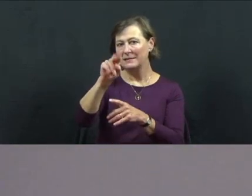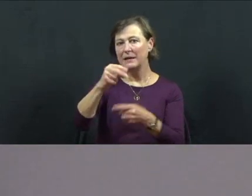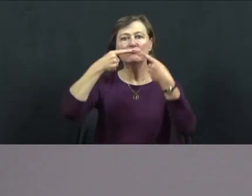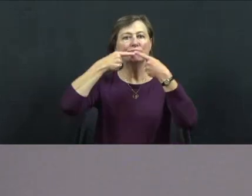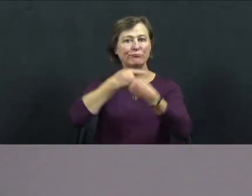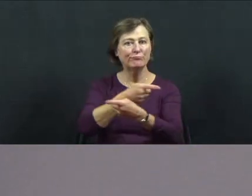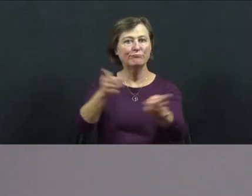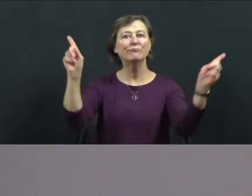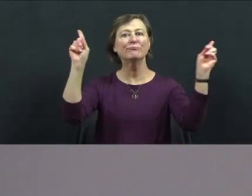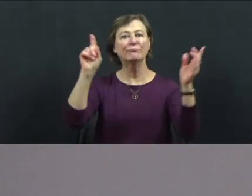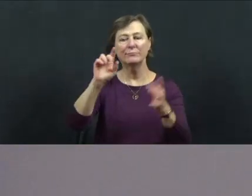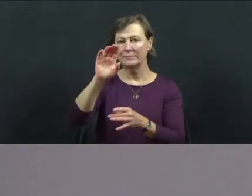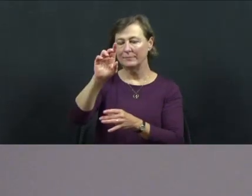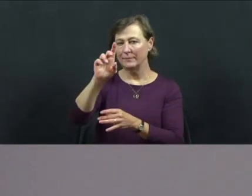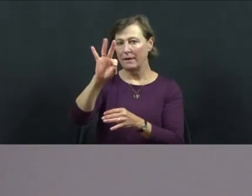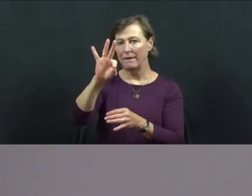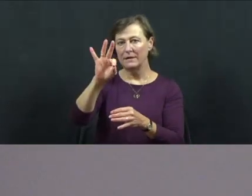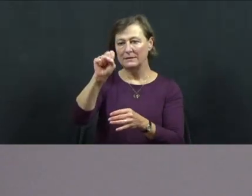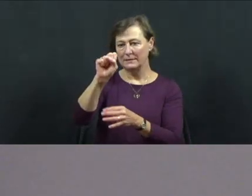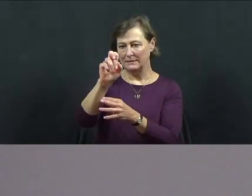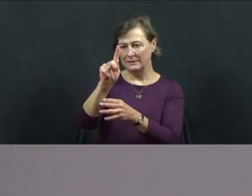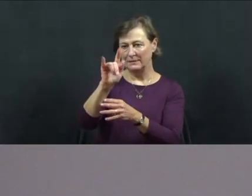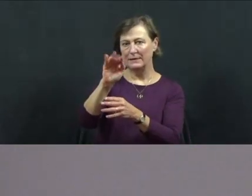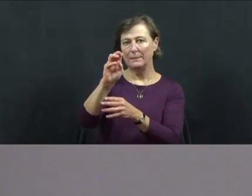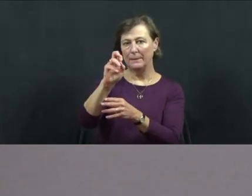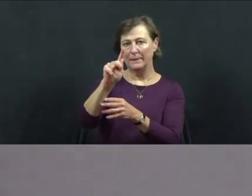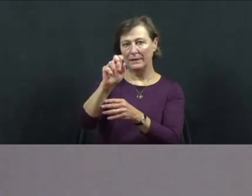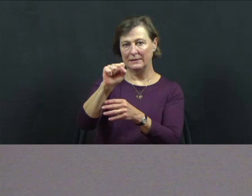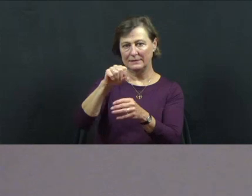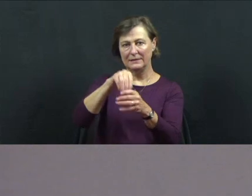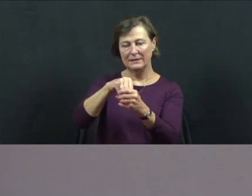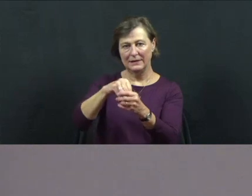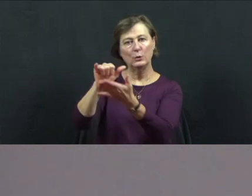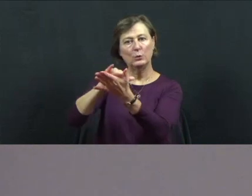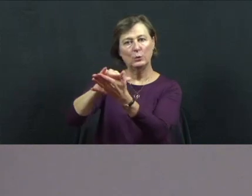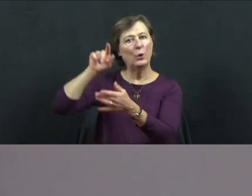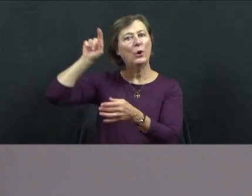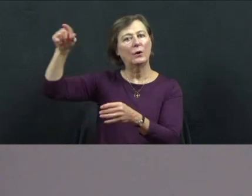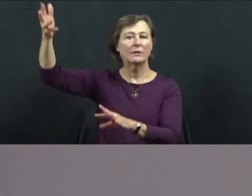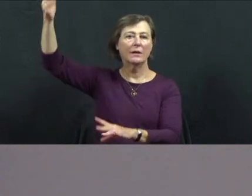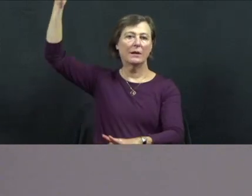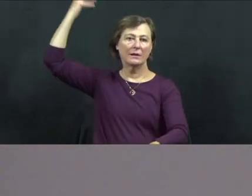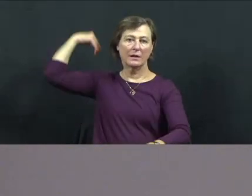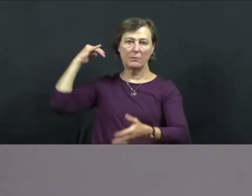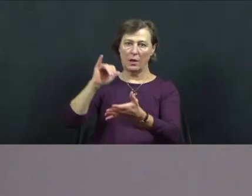at the Seneca Falls convention, and this platform became the foundation of the